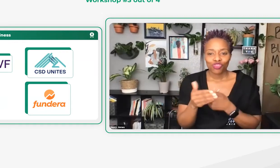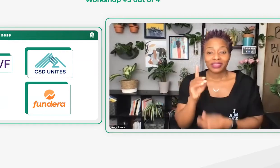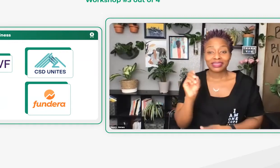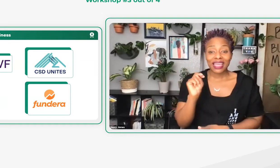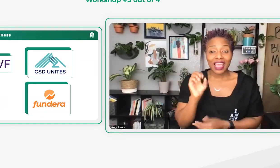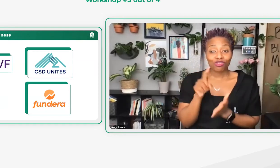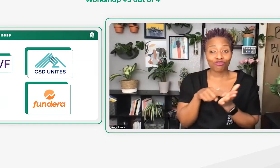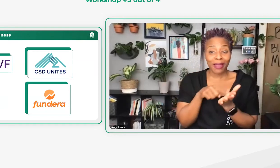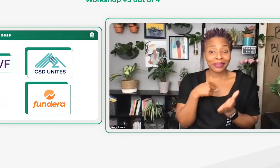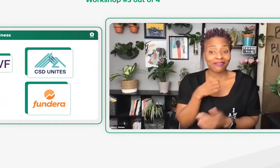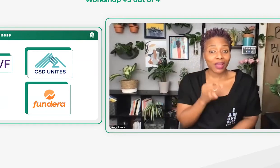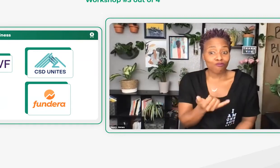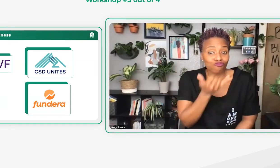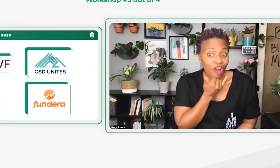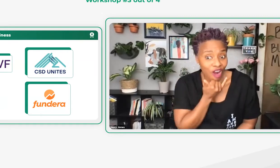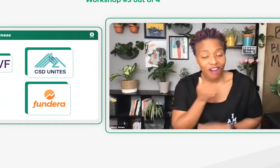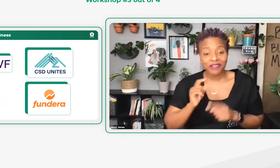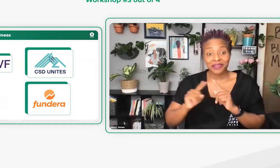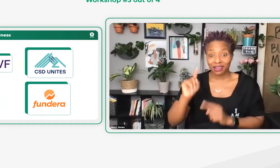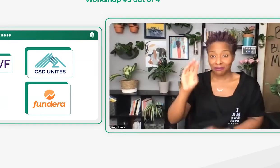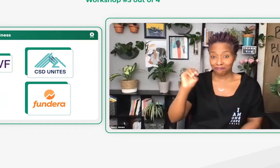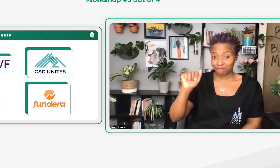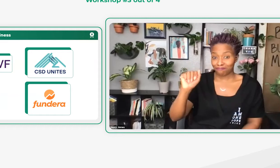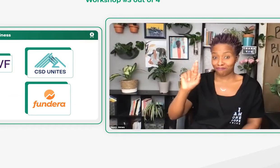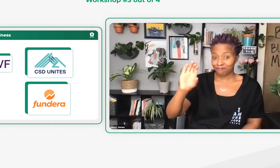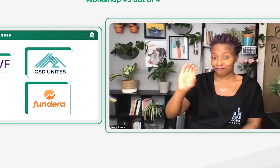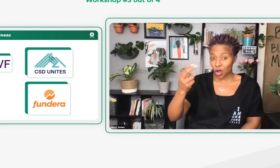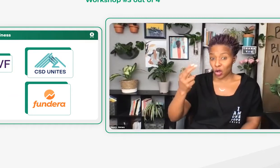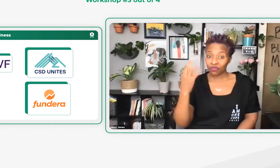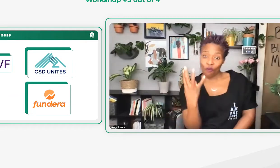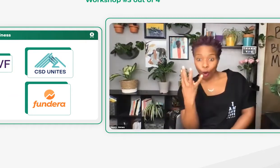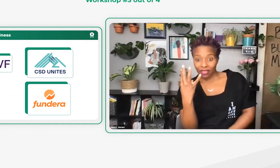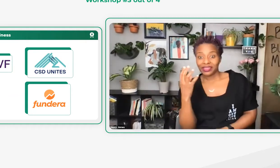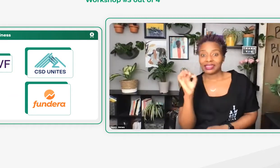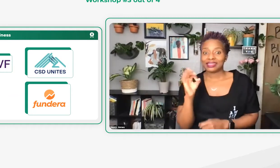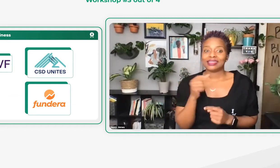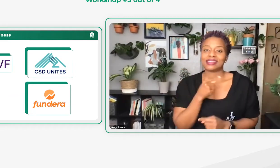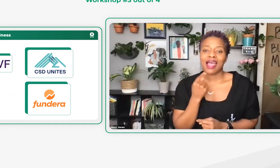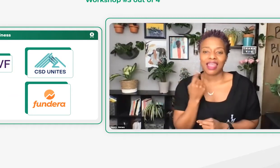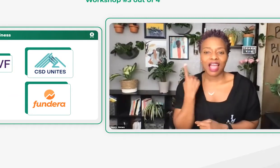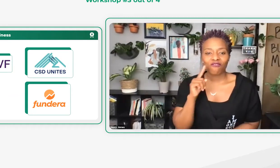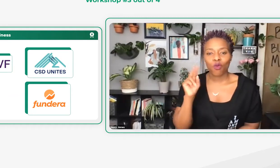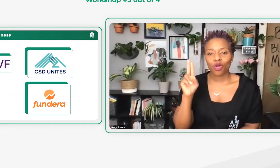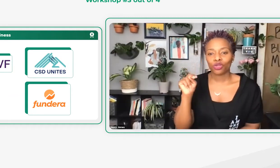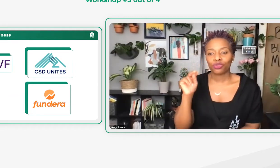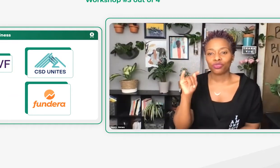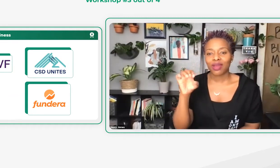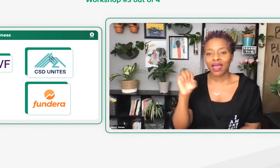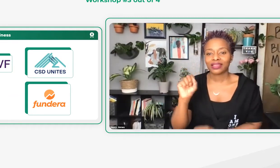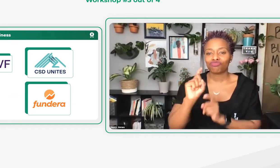I can see some people in the chat room. Correct me if I'm wrong, but March 4th is the deadline